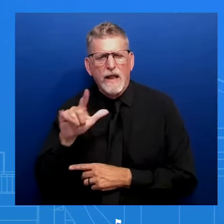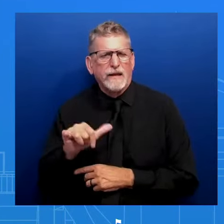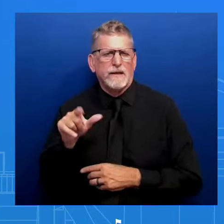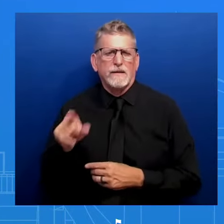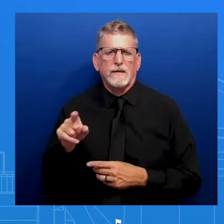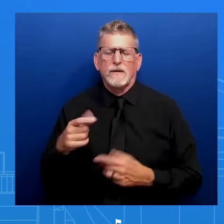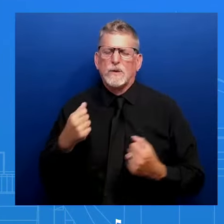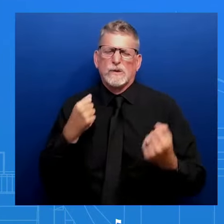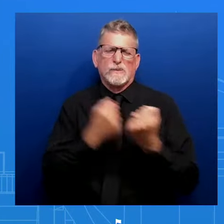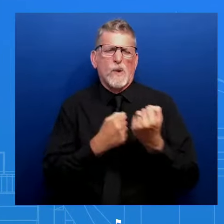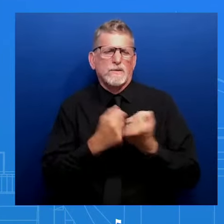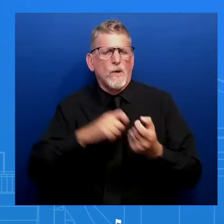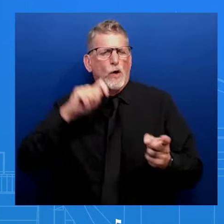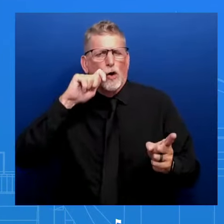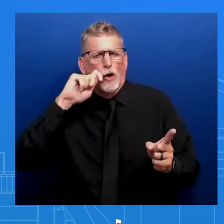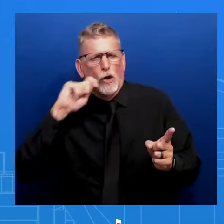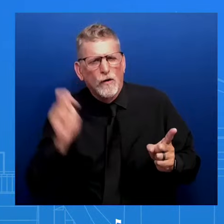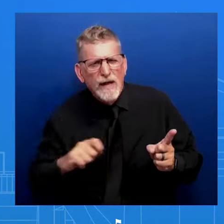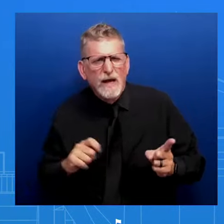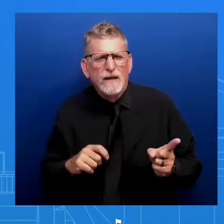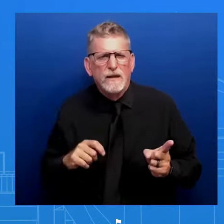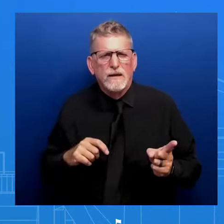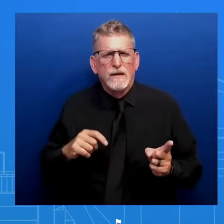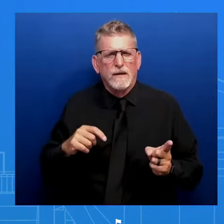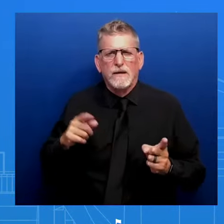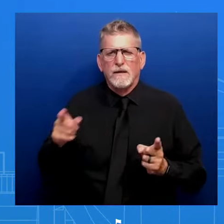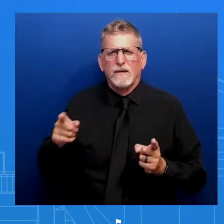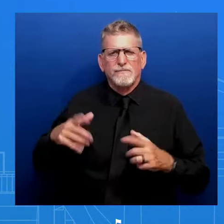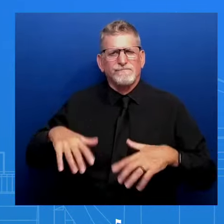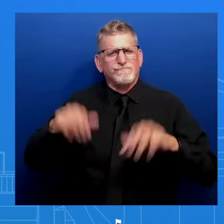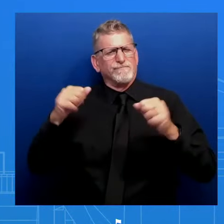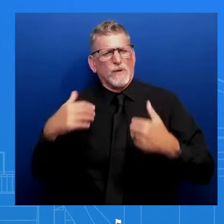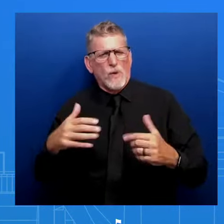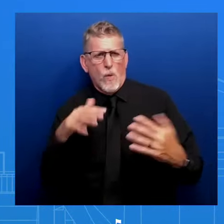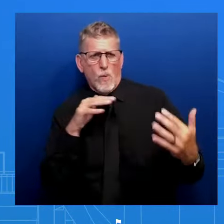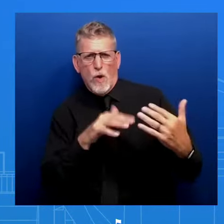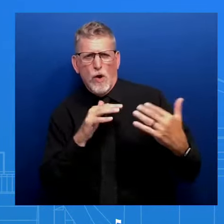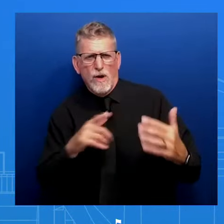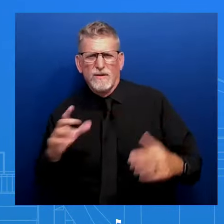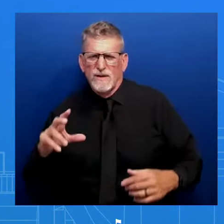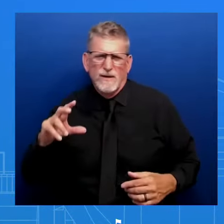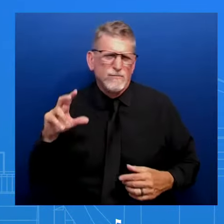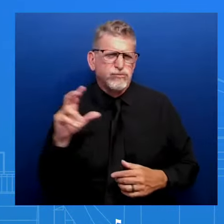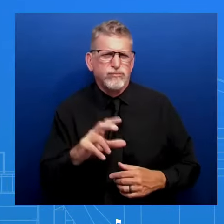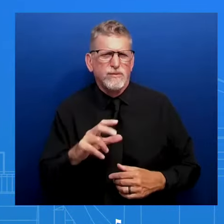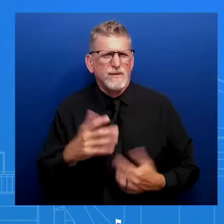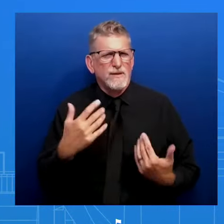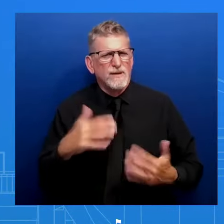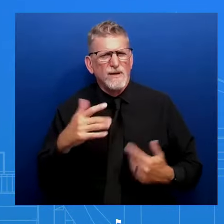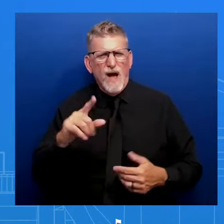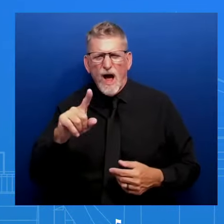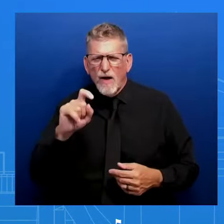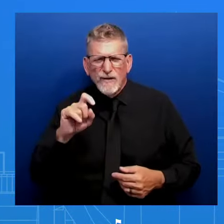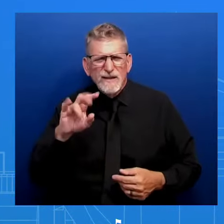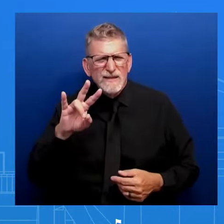And they have provided millions of dollars of security assistance, humanitarian assistance, economic assistance. I mean, there is -- just in the --